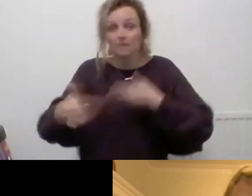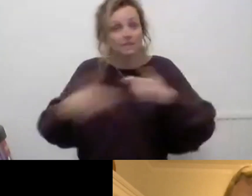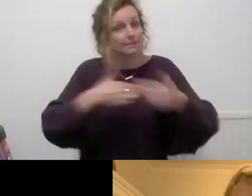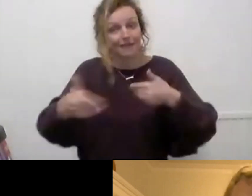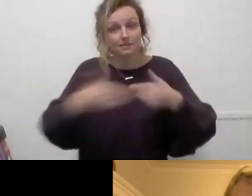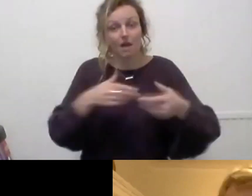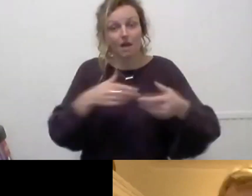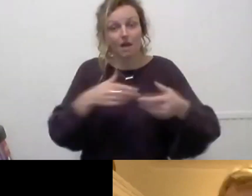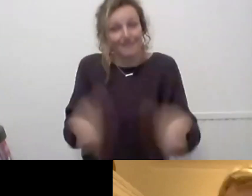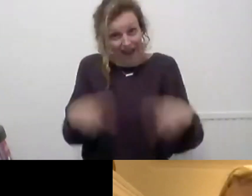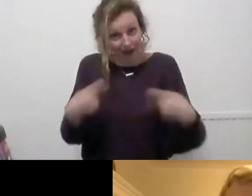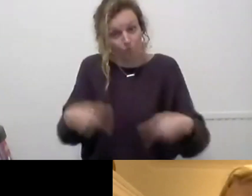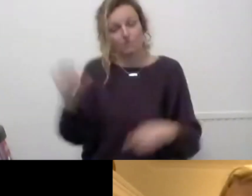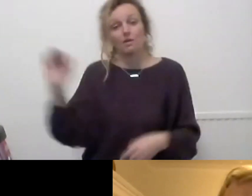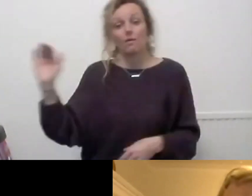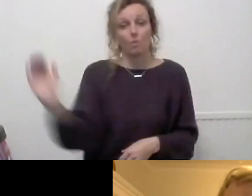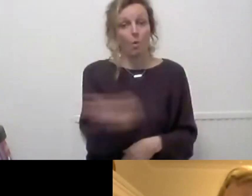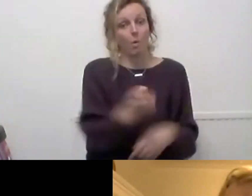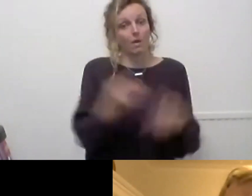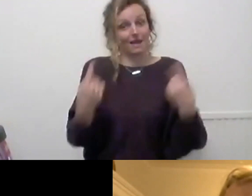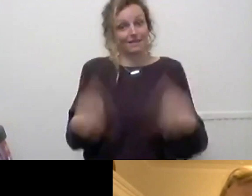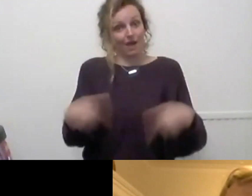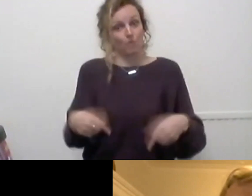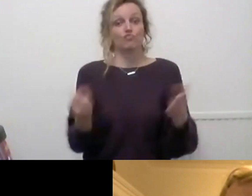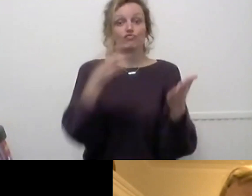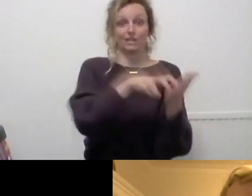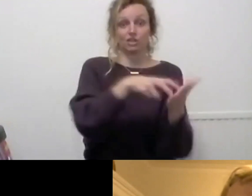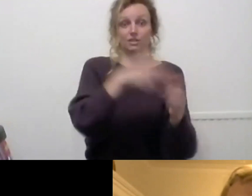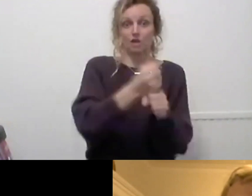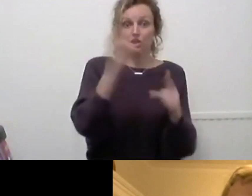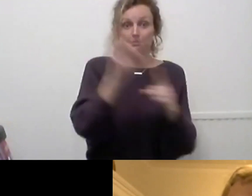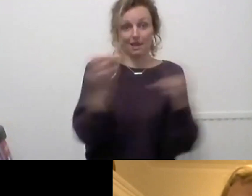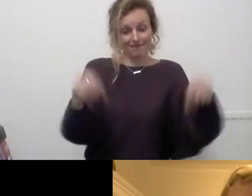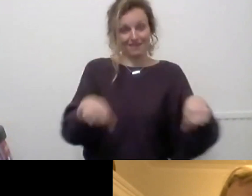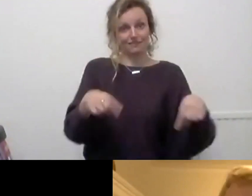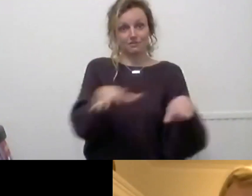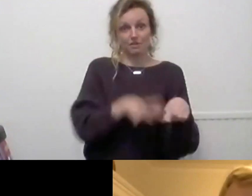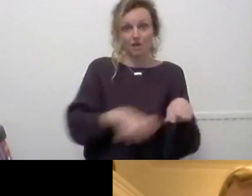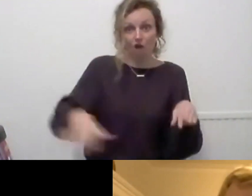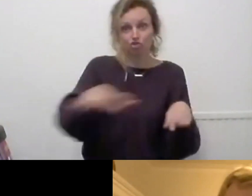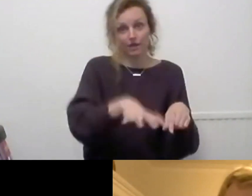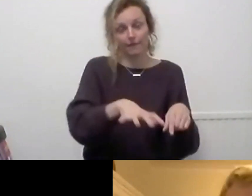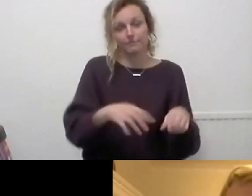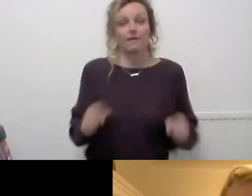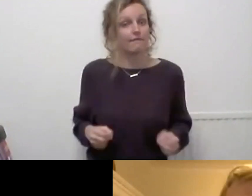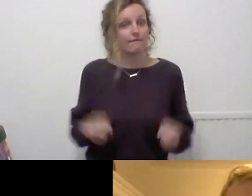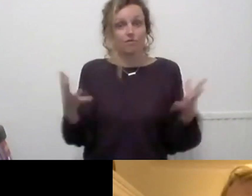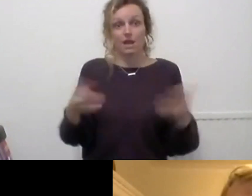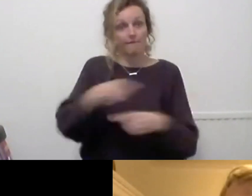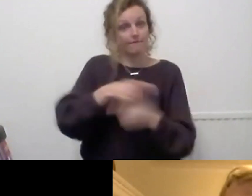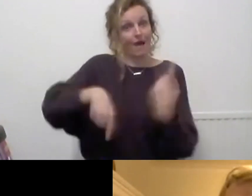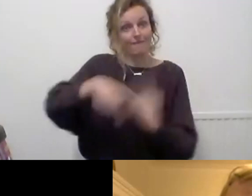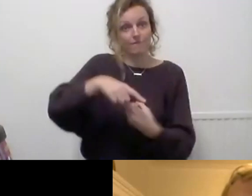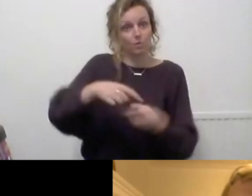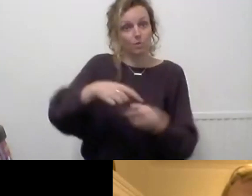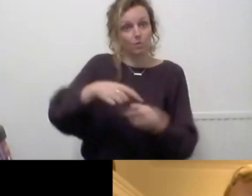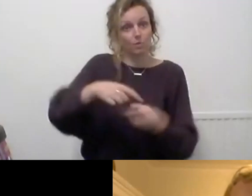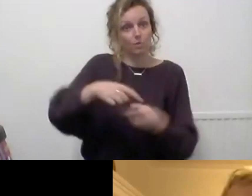and you can access vaccinations, free for everybody. And all COVID testing and COVID care